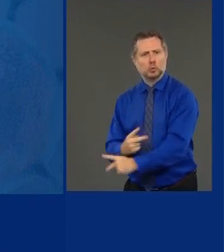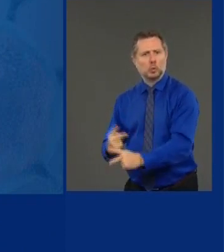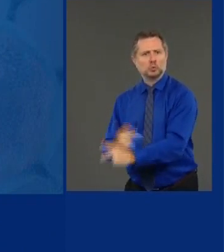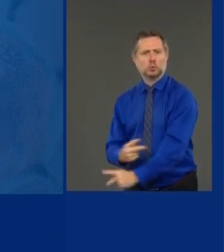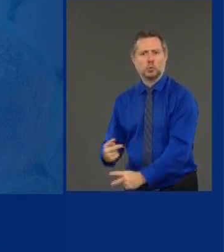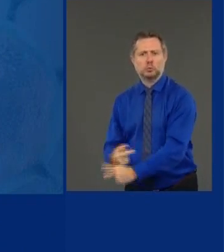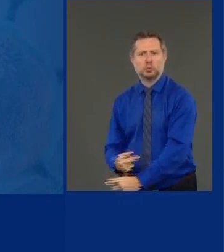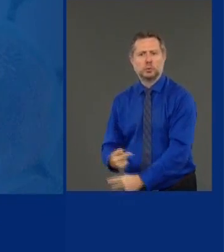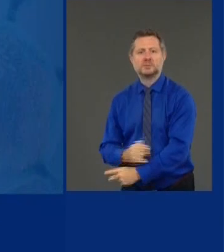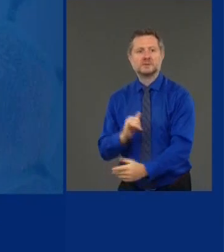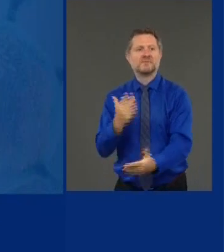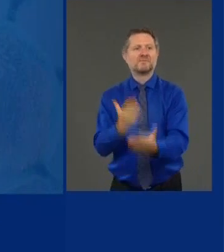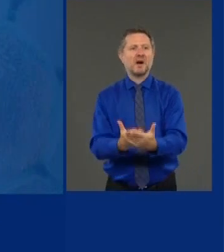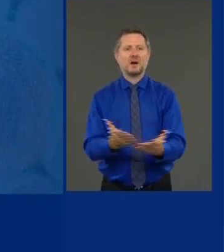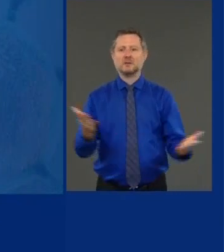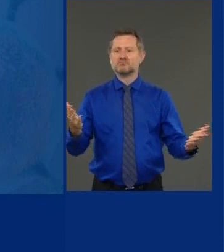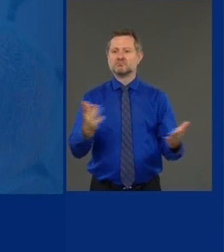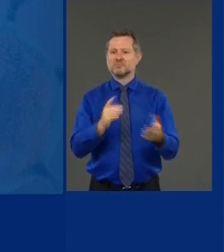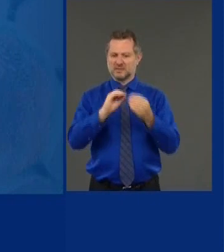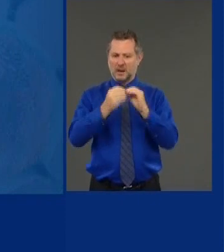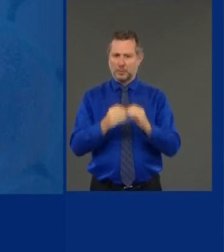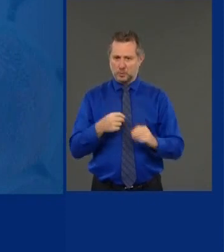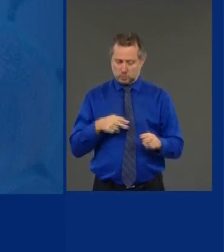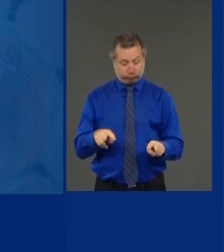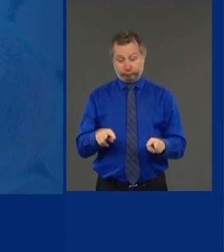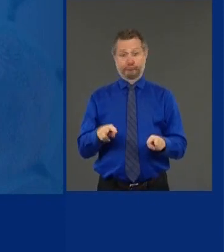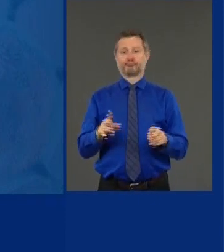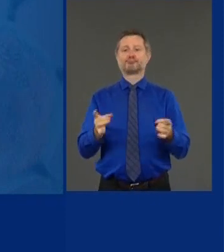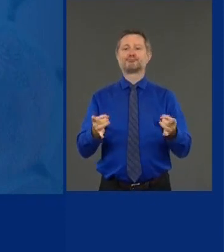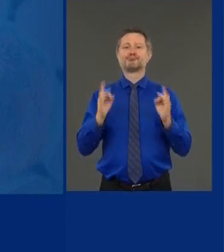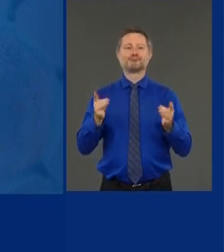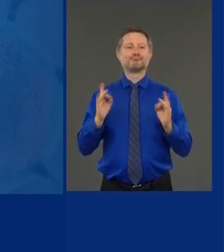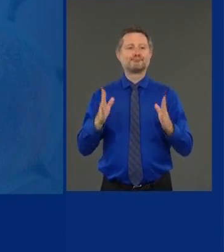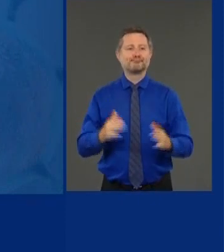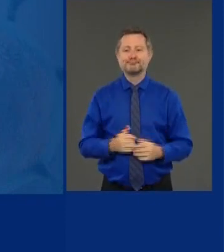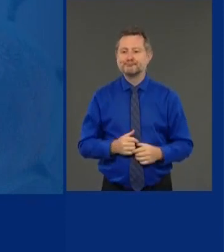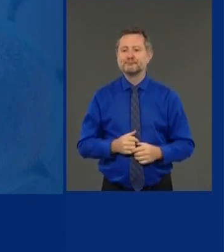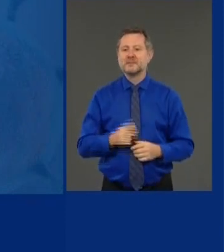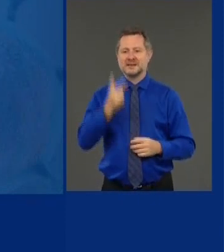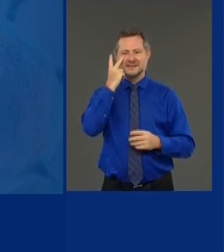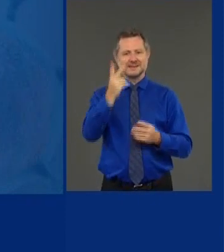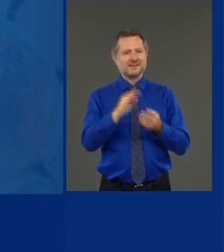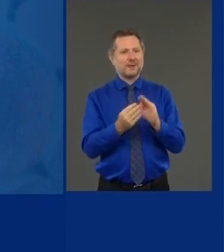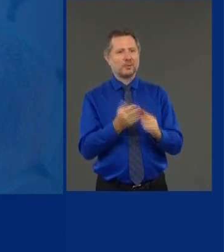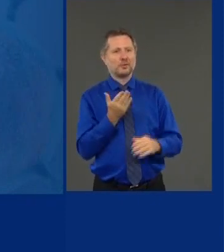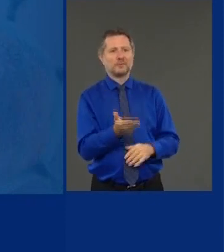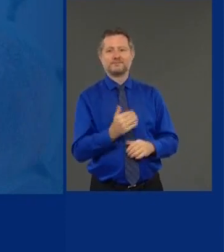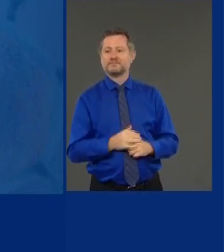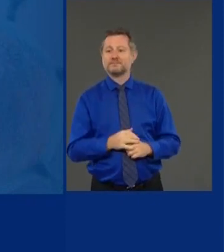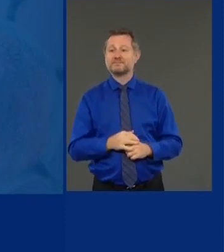WORSE. IT'S NOT GETTING BETTER. THAT IS A FACT, AS I LIKE TO